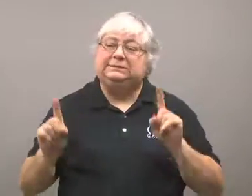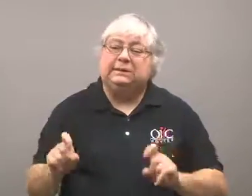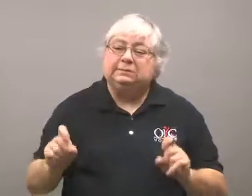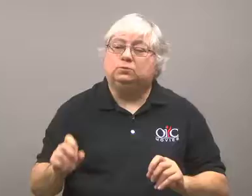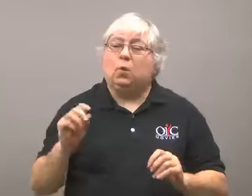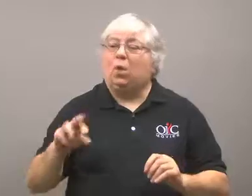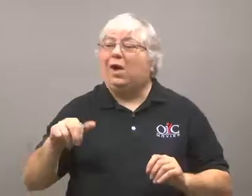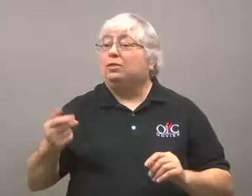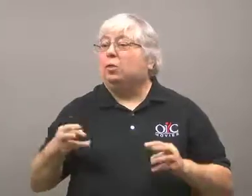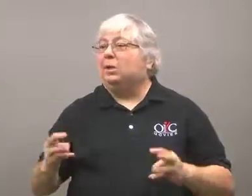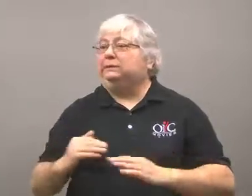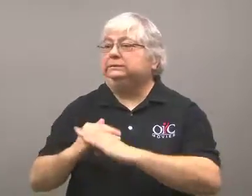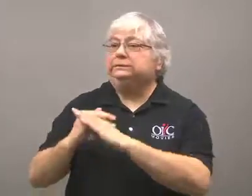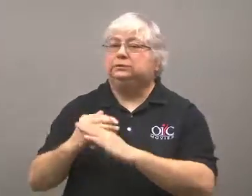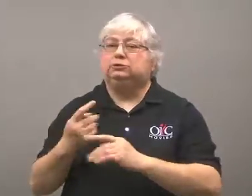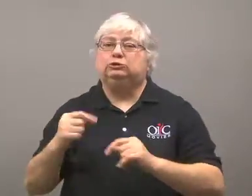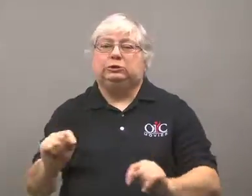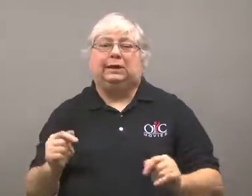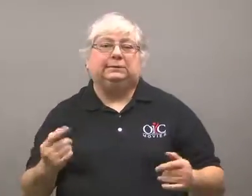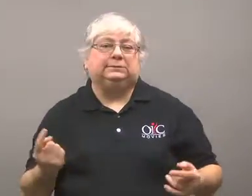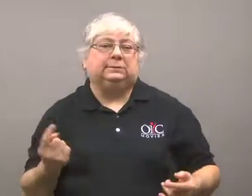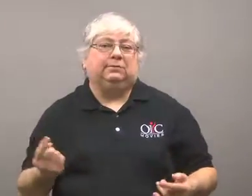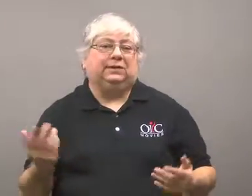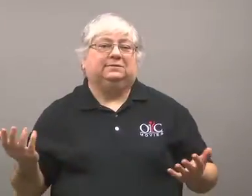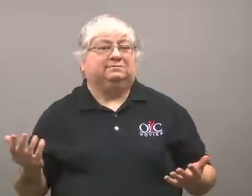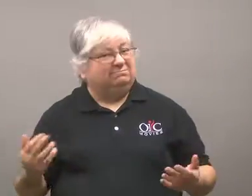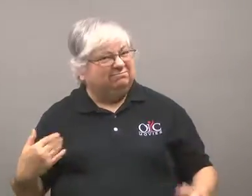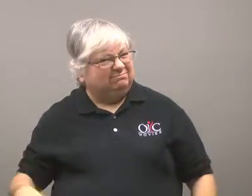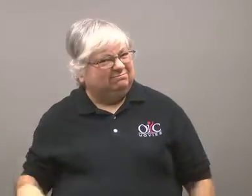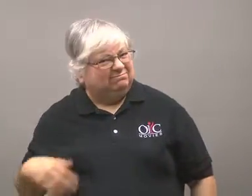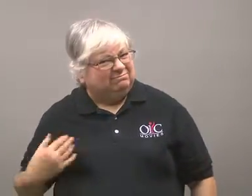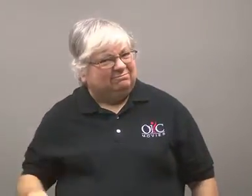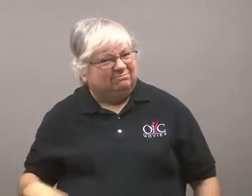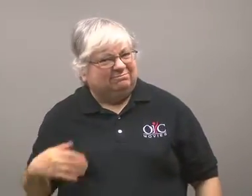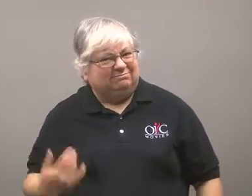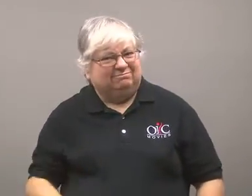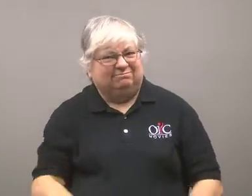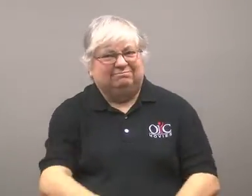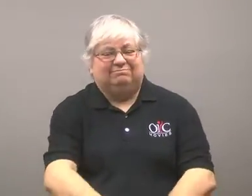They could run tests or use preventative measures. Isn't that something?